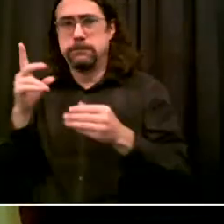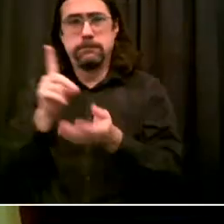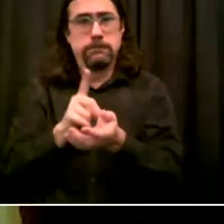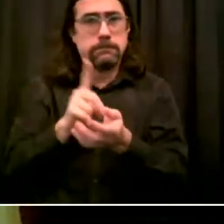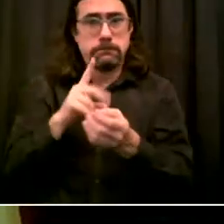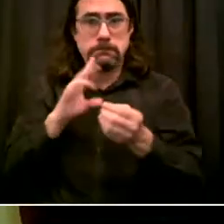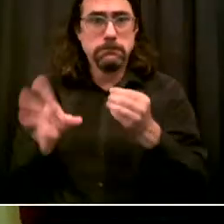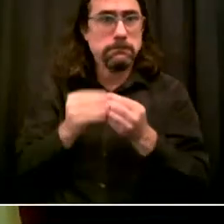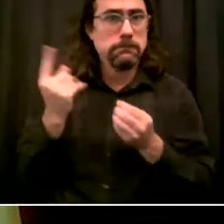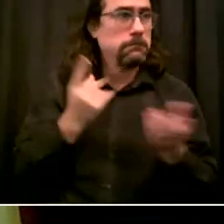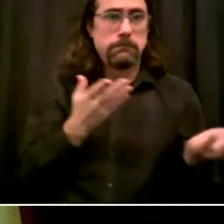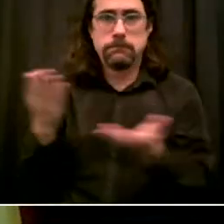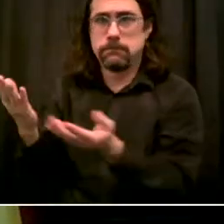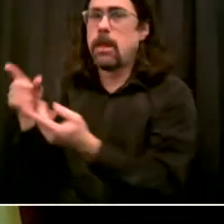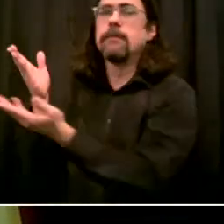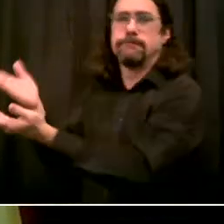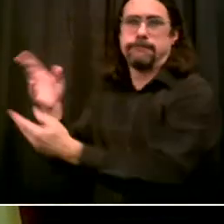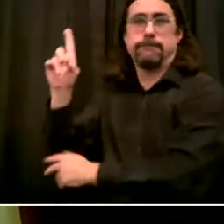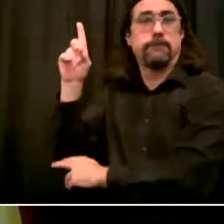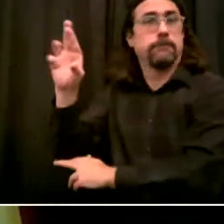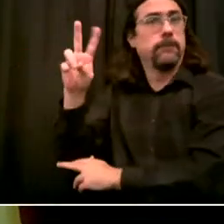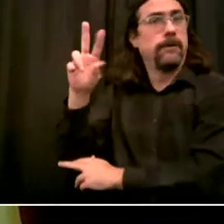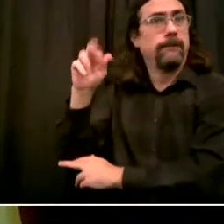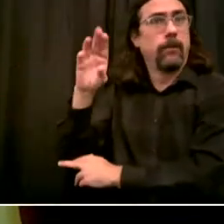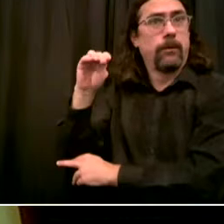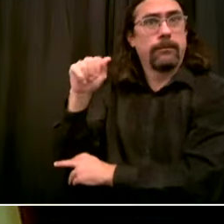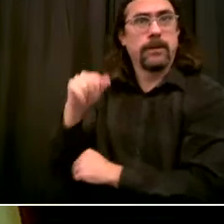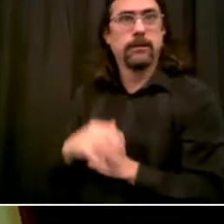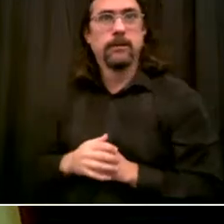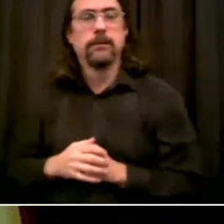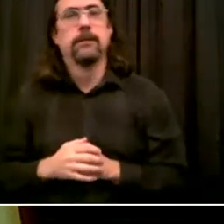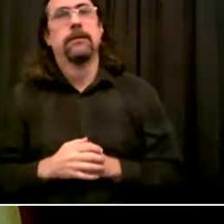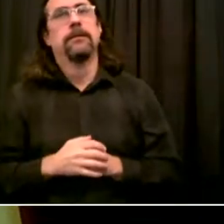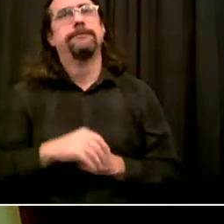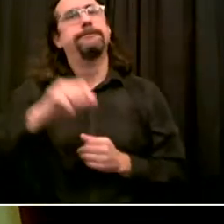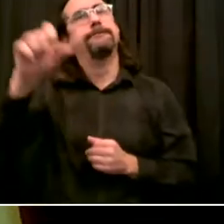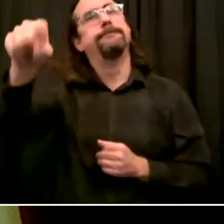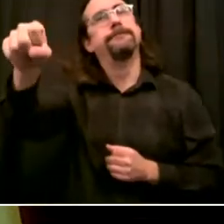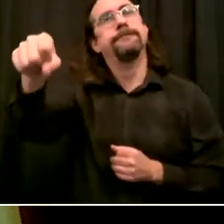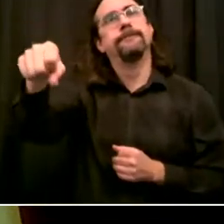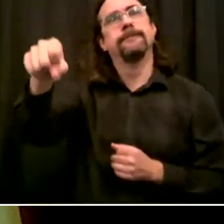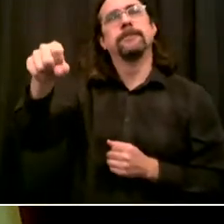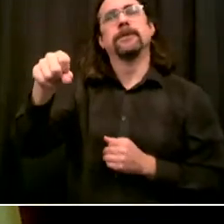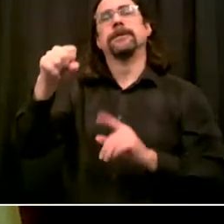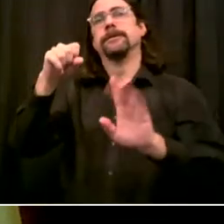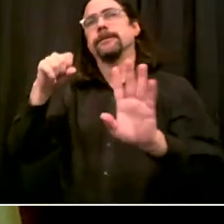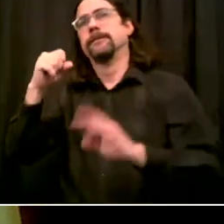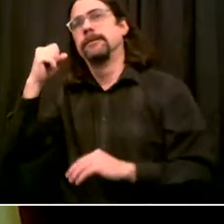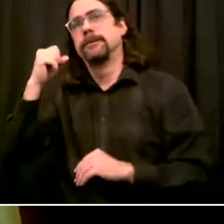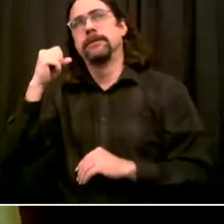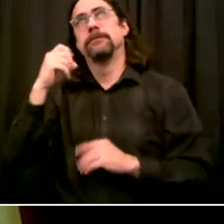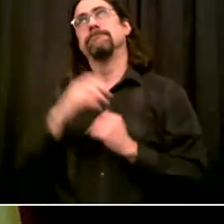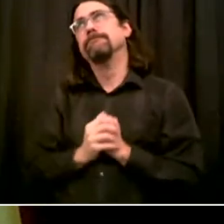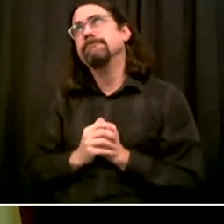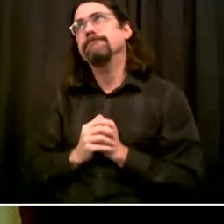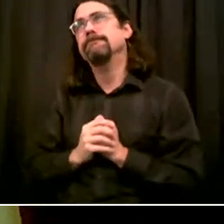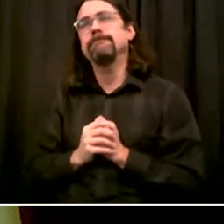SPEAKING. YES, SORRY. I THINK AS WE